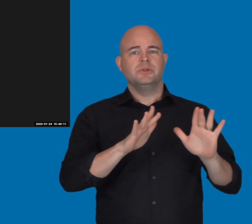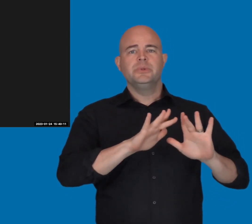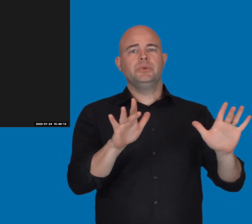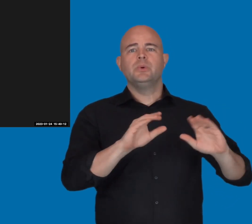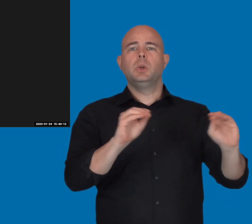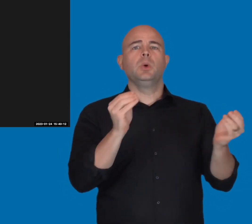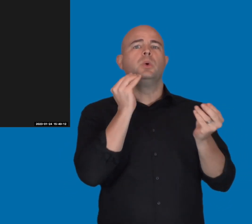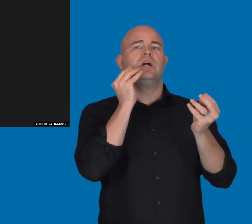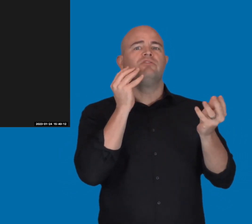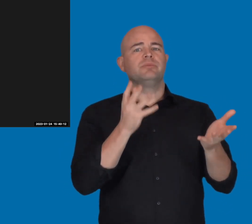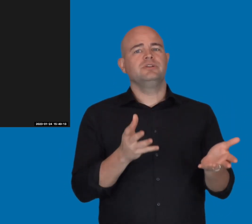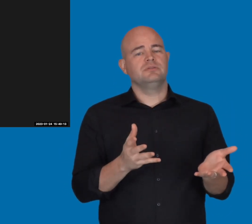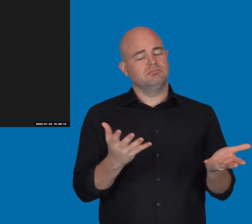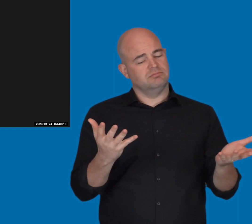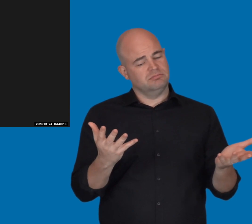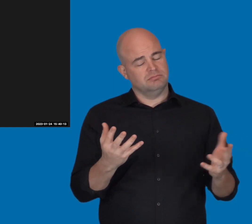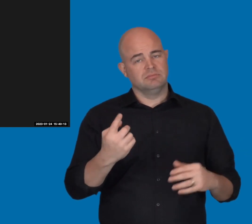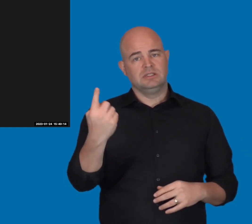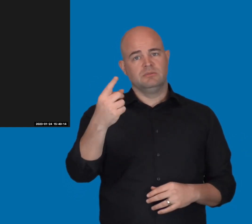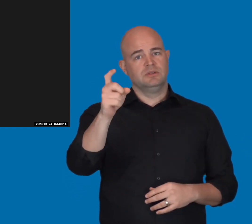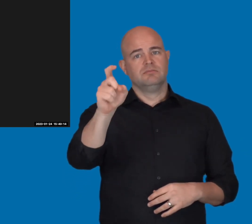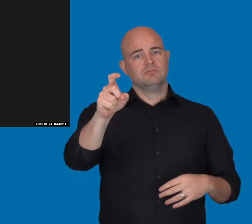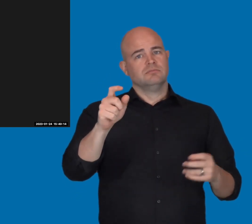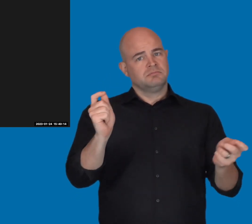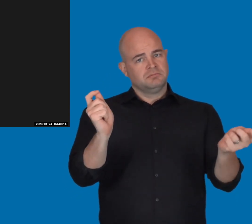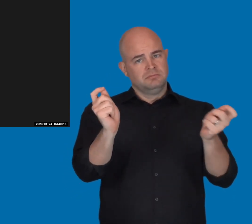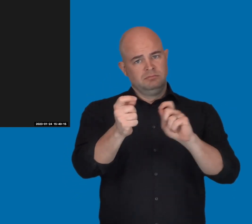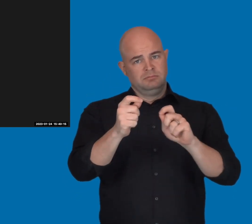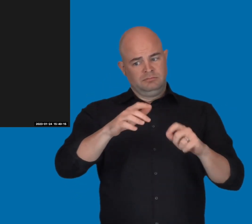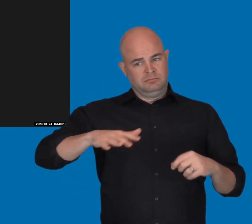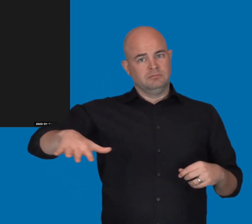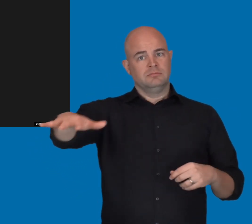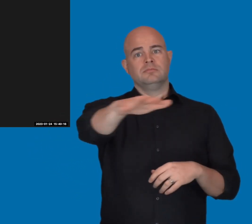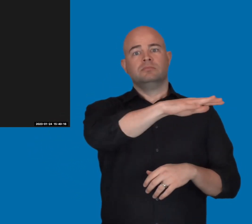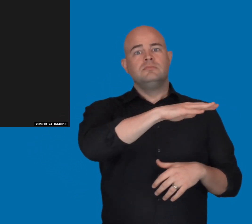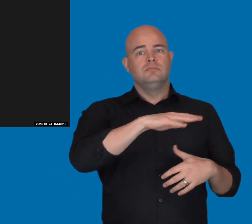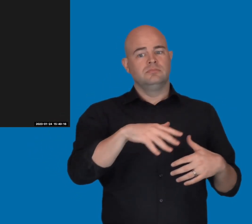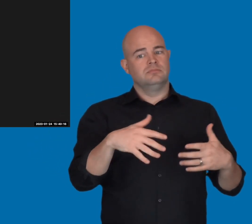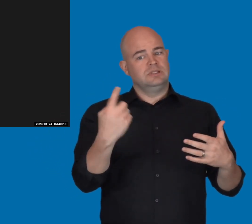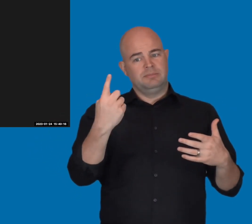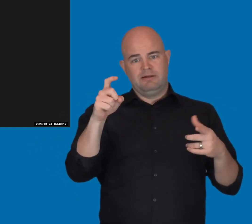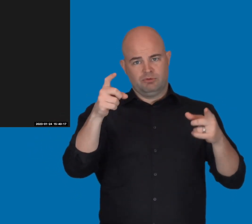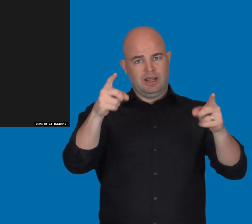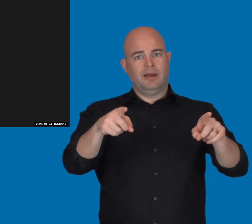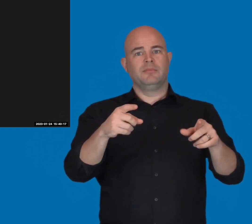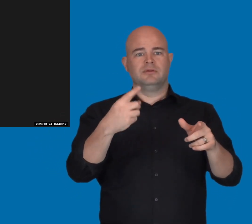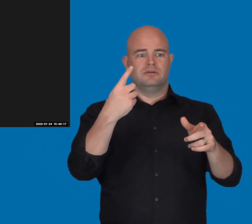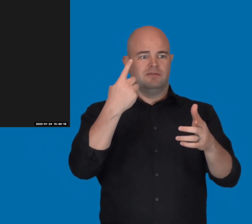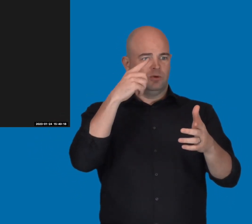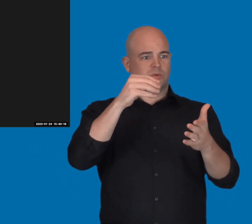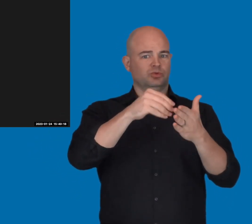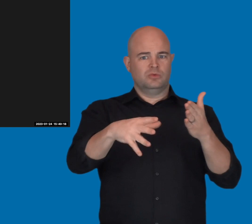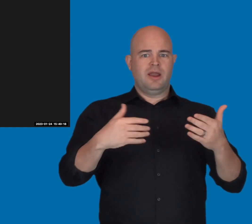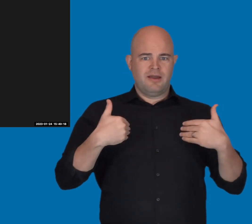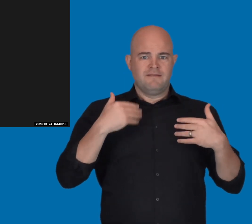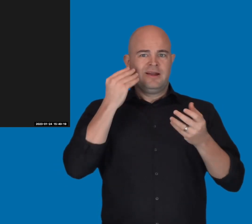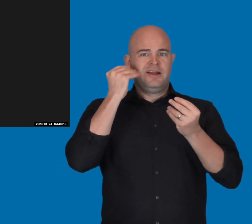Well, I thought it was a great presentation. I think you're right, Jim, it just shows the amount of effort